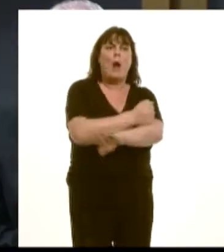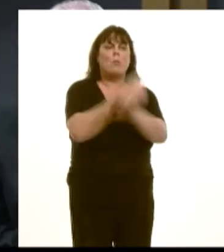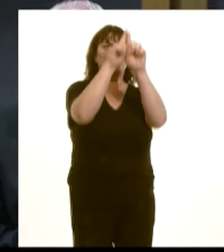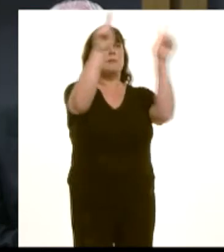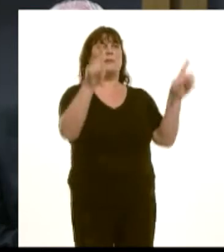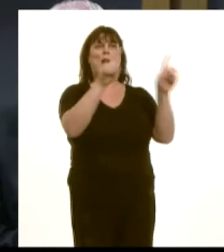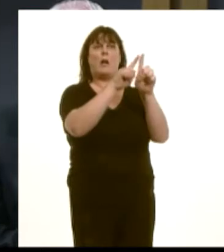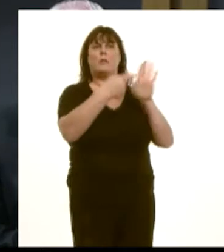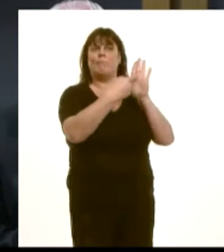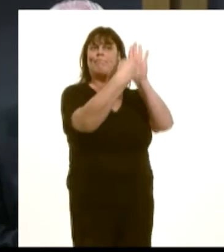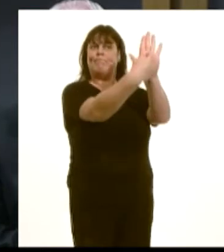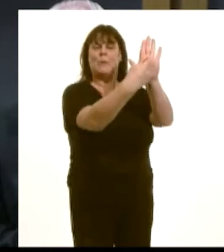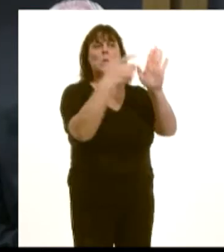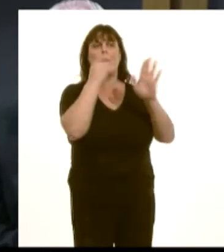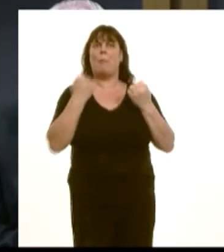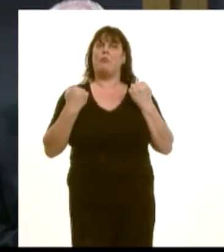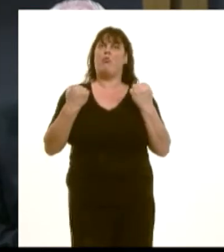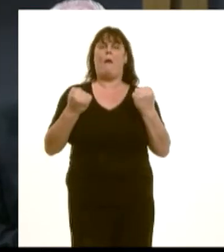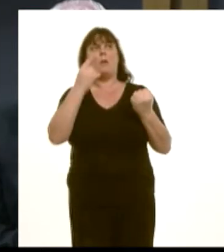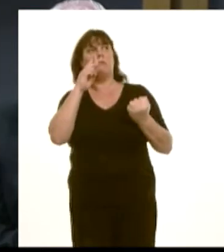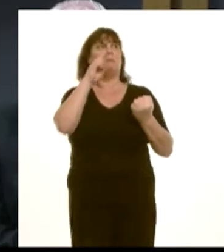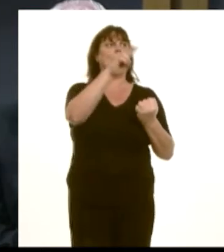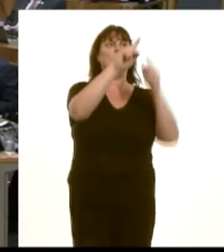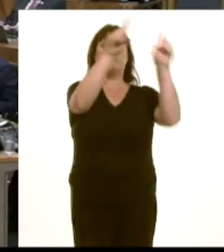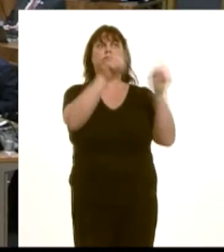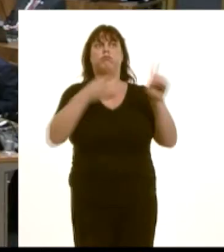to enable people to come off major routes? Carwyn Jones: I know that the Member is a